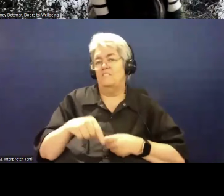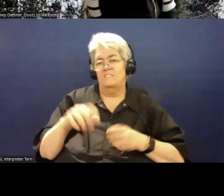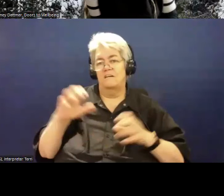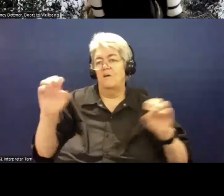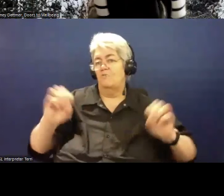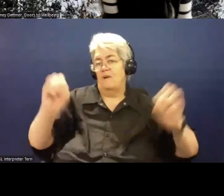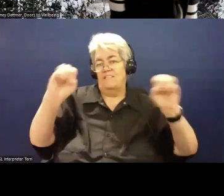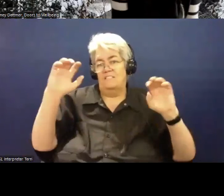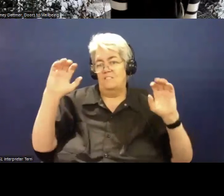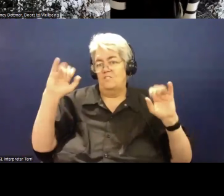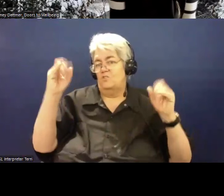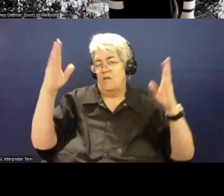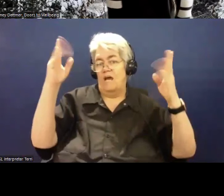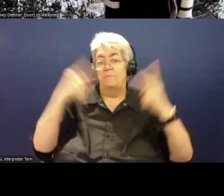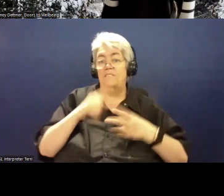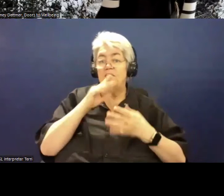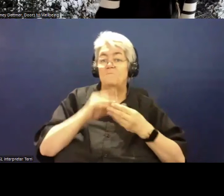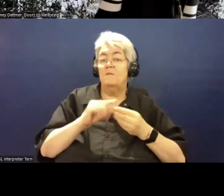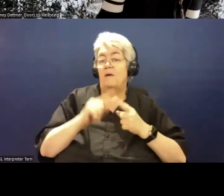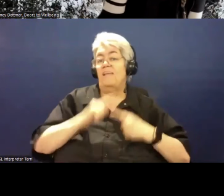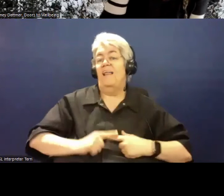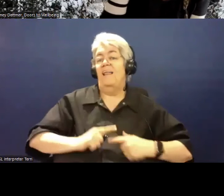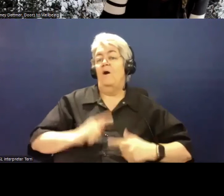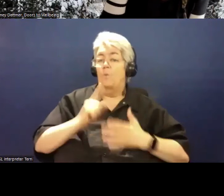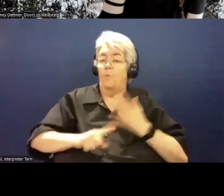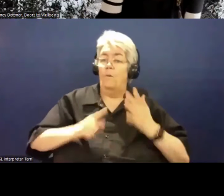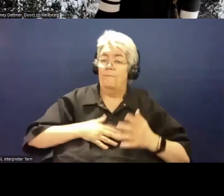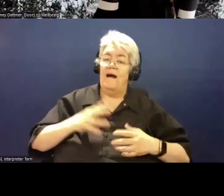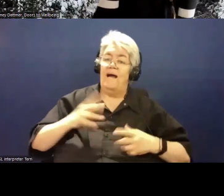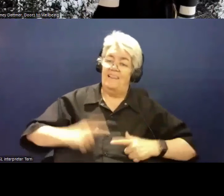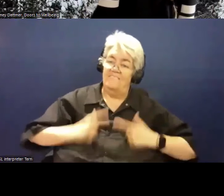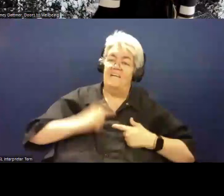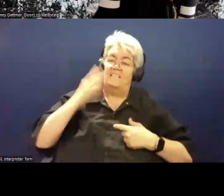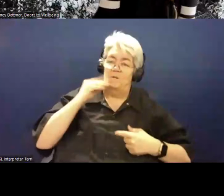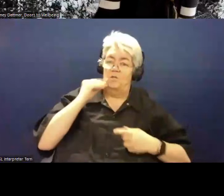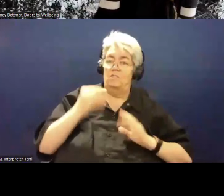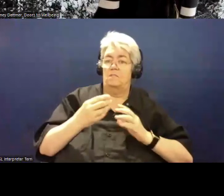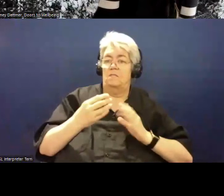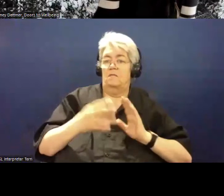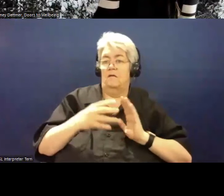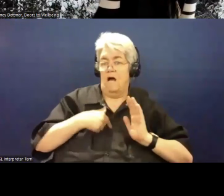THE LIVED LENS PORTION OF IT. >>: THANK YOU SO MUCH FOR JOINING